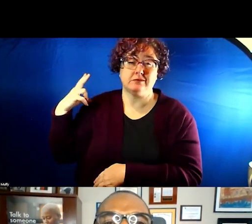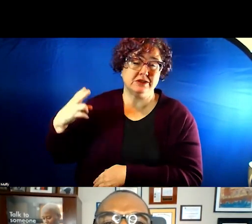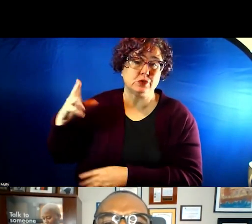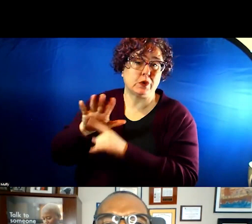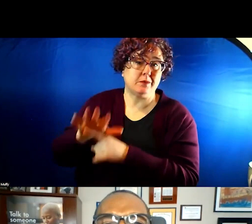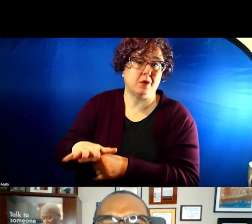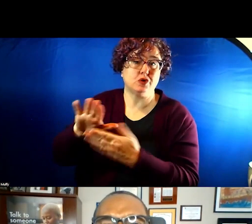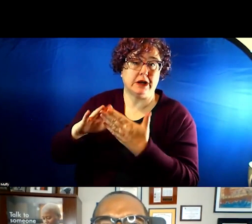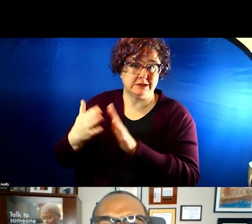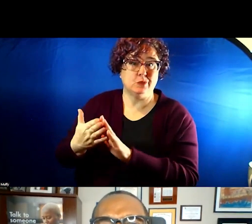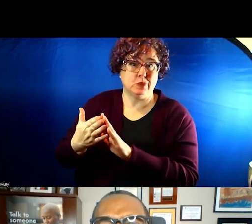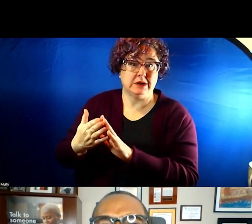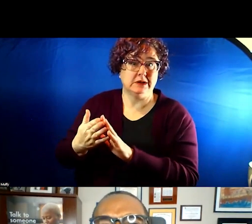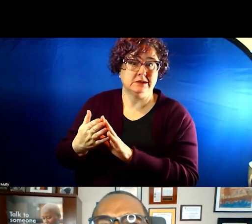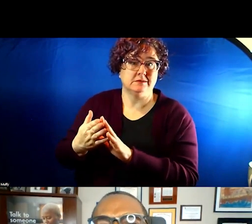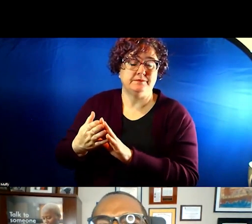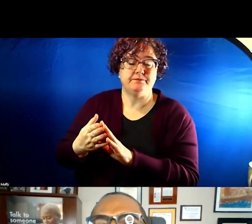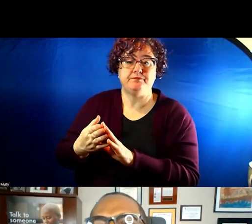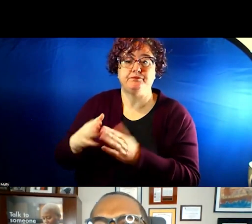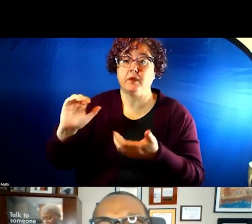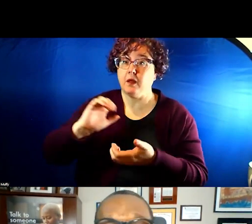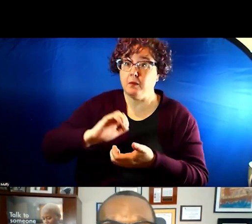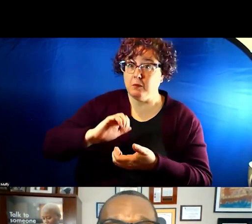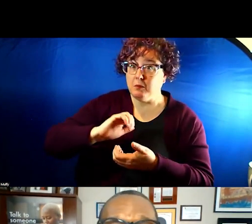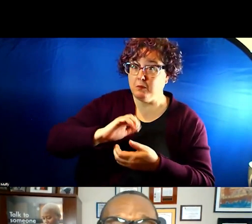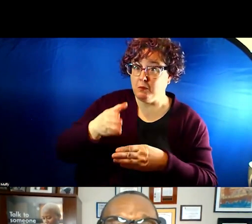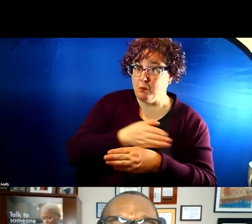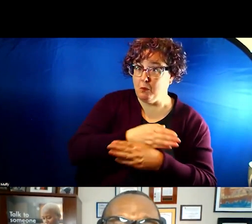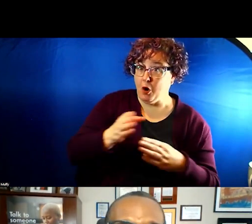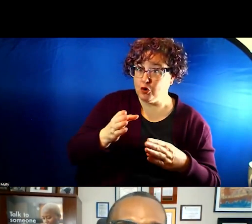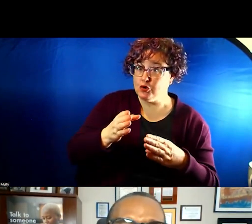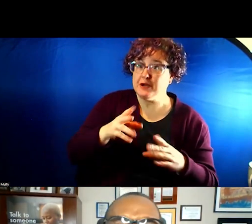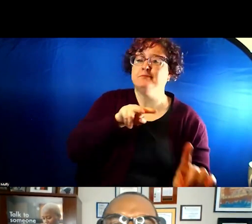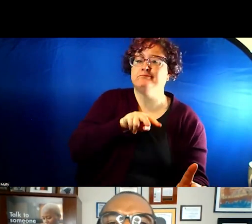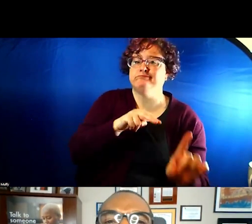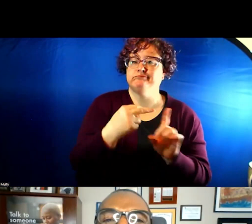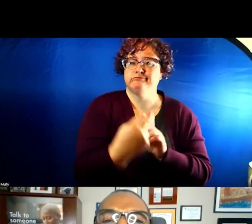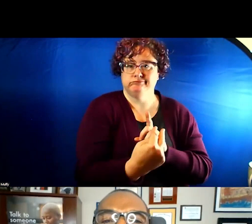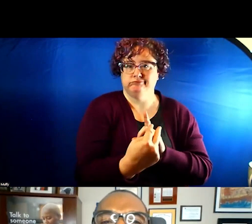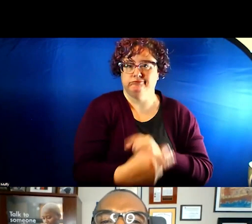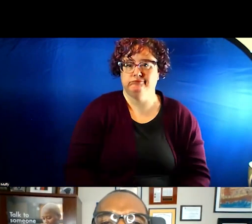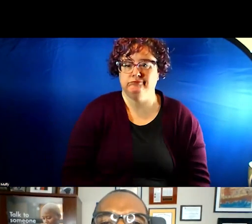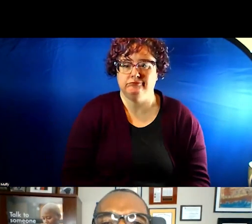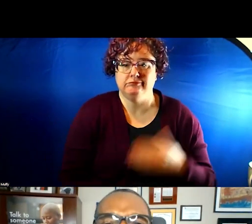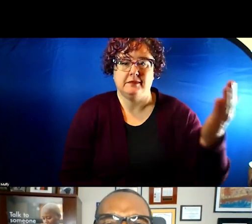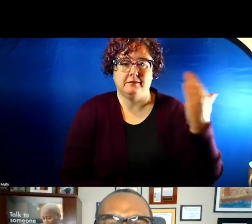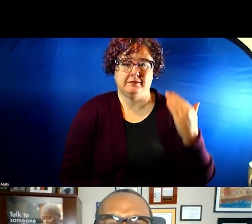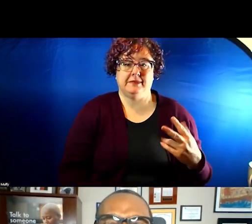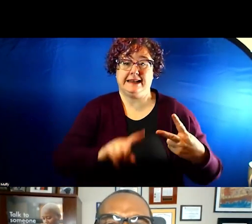PARTNERSHIP IS IN THE EYE OF THE BE HOLDER. AS IT PERTAINS TO CRISIS SERVICES, IT IS IMPORTANT TO REMEMBER